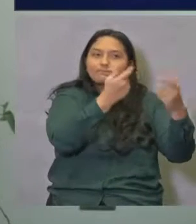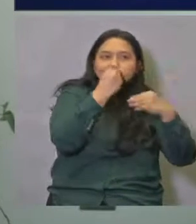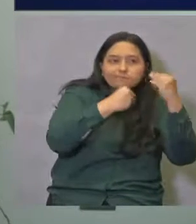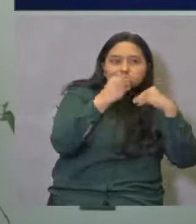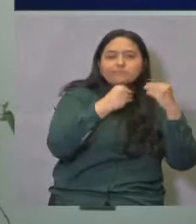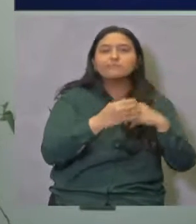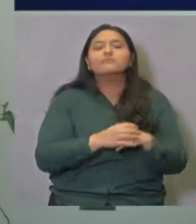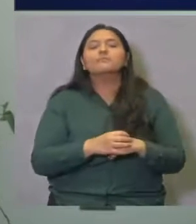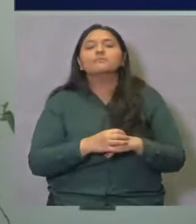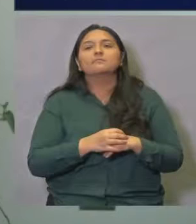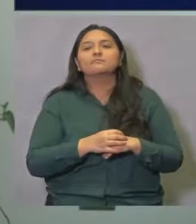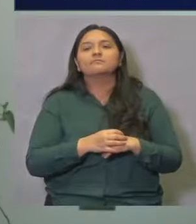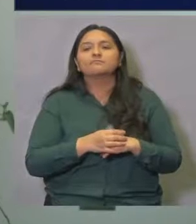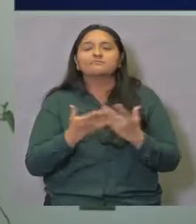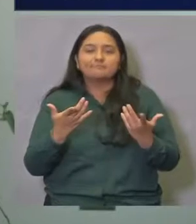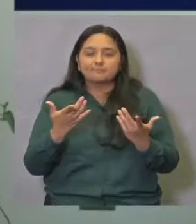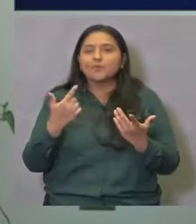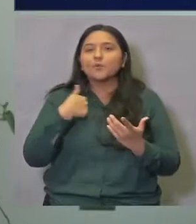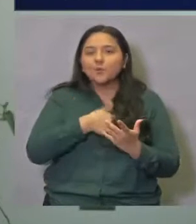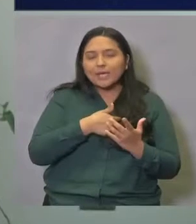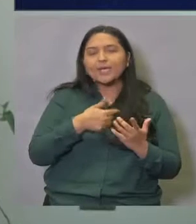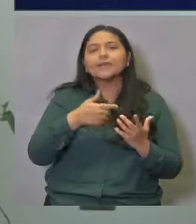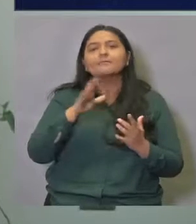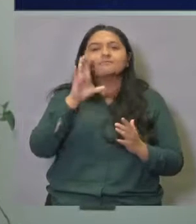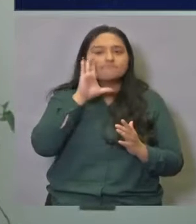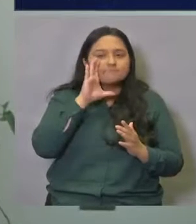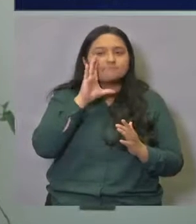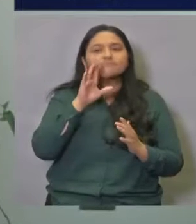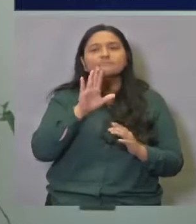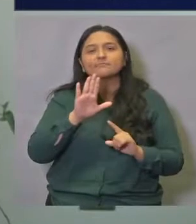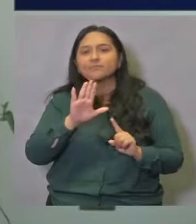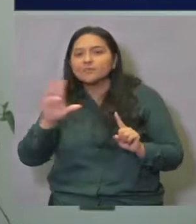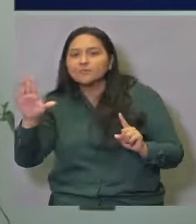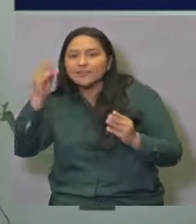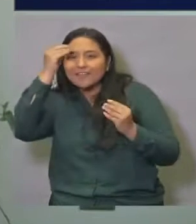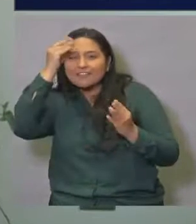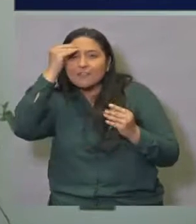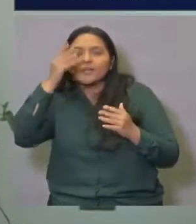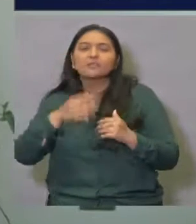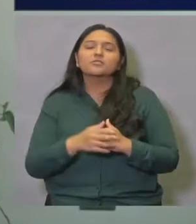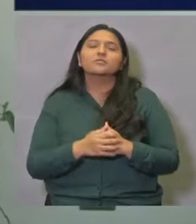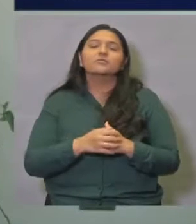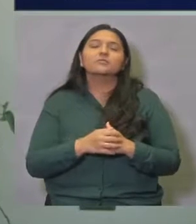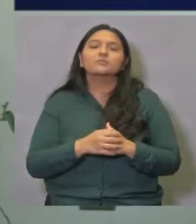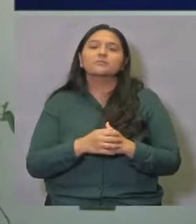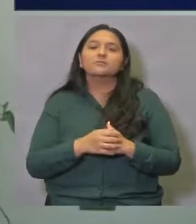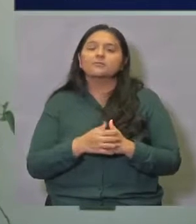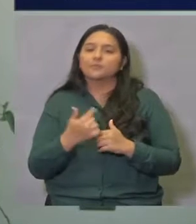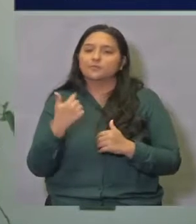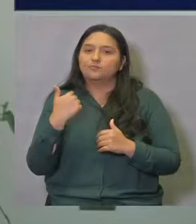DESIRE FOR THOSE TELEVISIONS TO BE TURNED BACK ON.